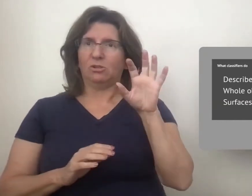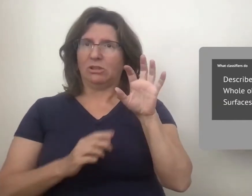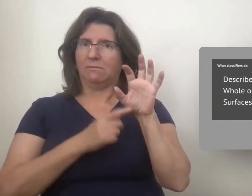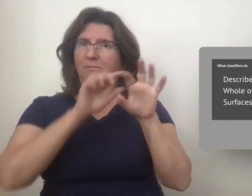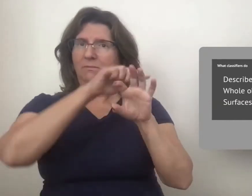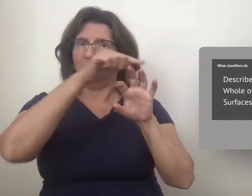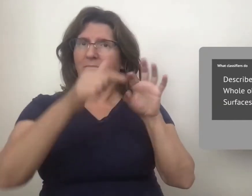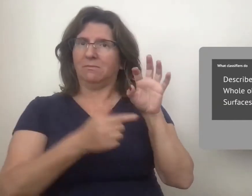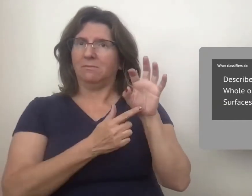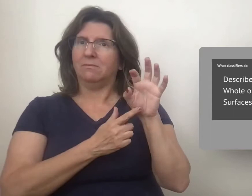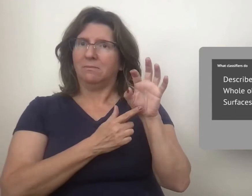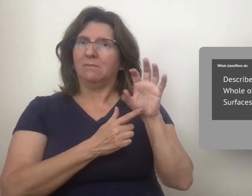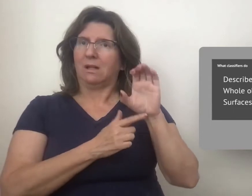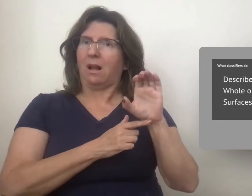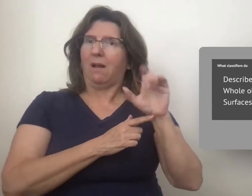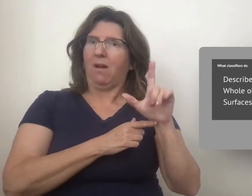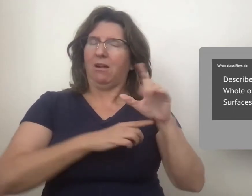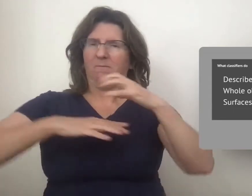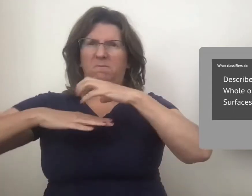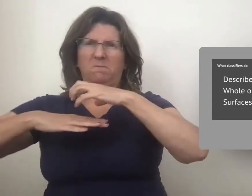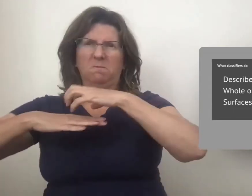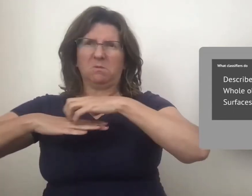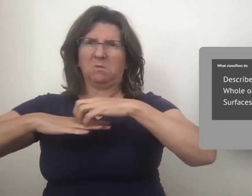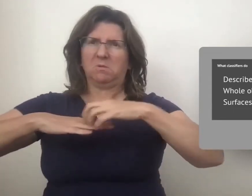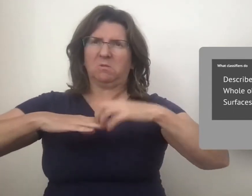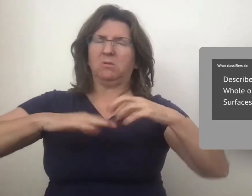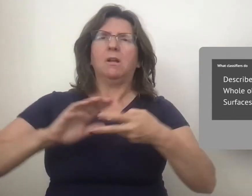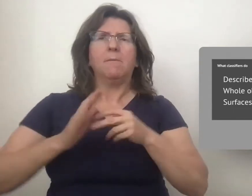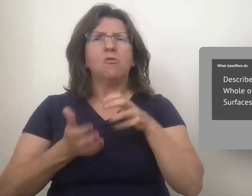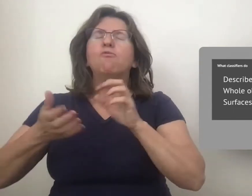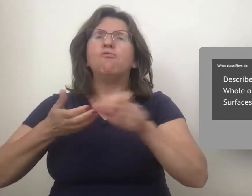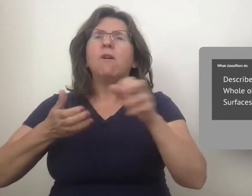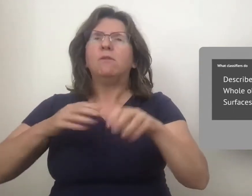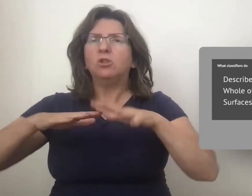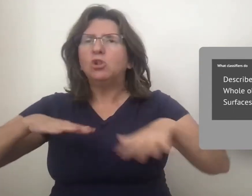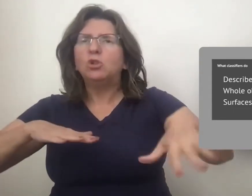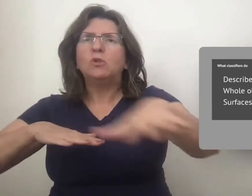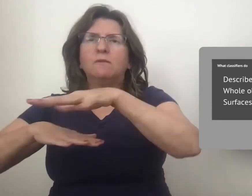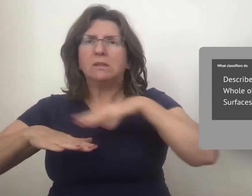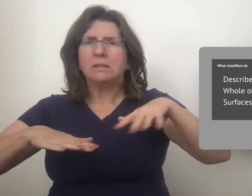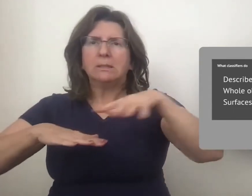This hand shape here is a classifier that represents 'roughness.'